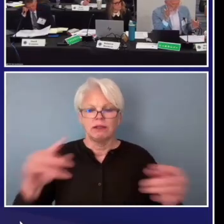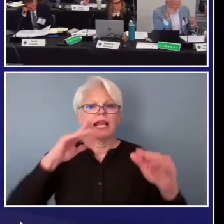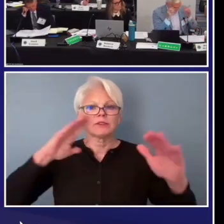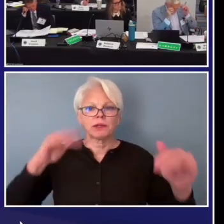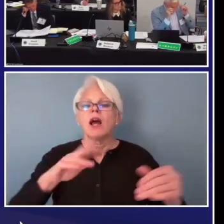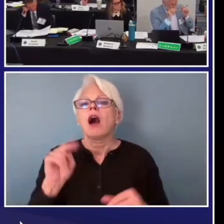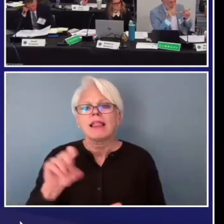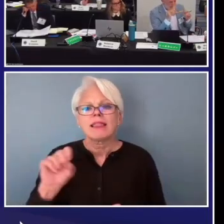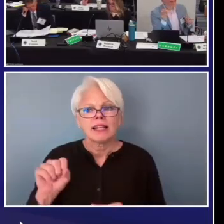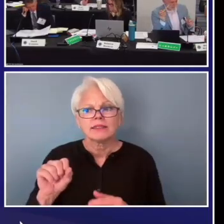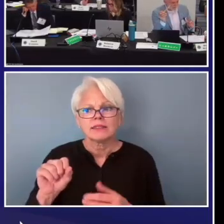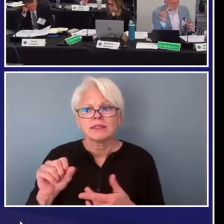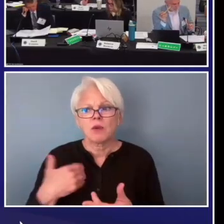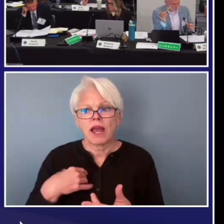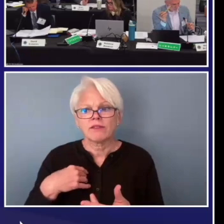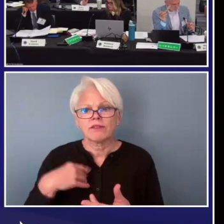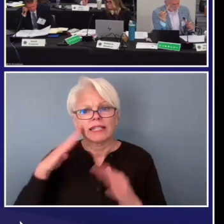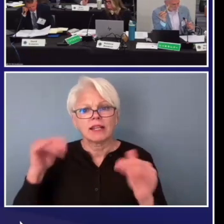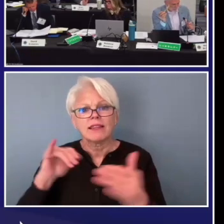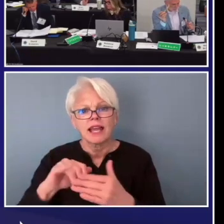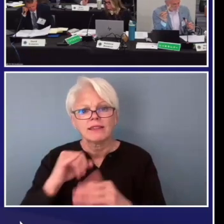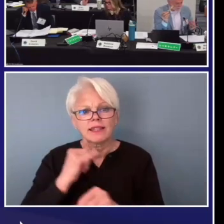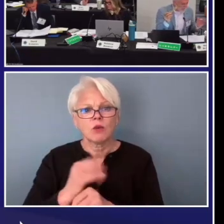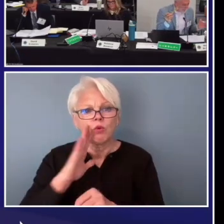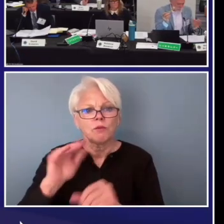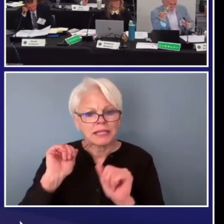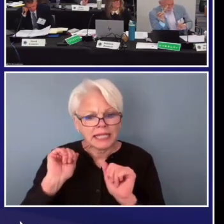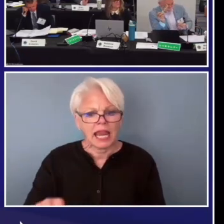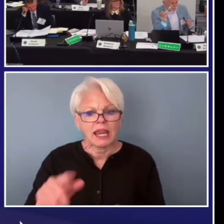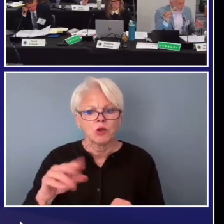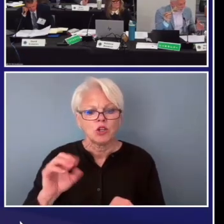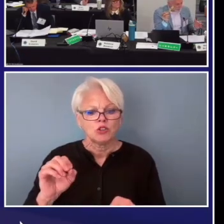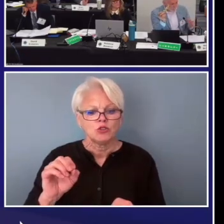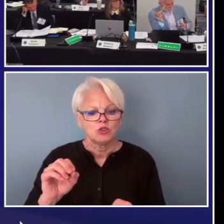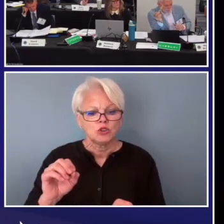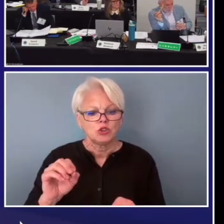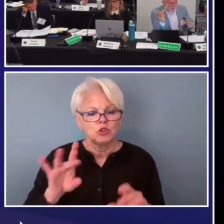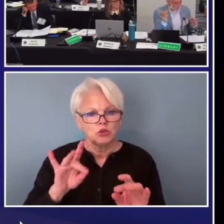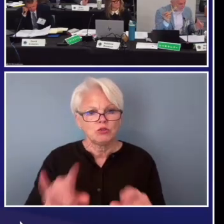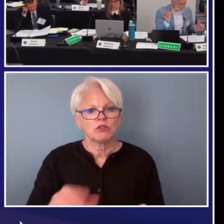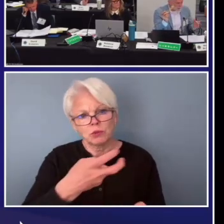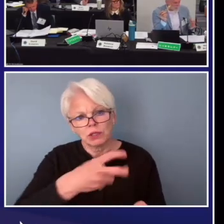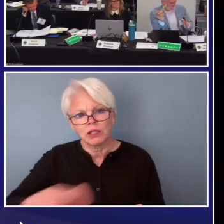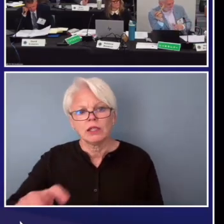that that an institution is going to be able to move fluidly between its multiple accreditations